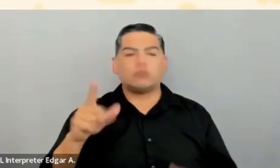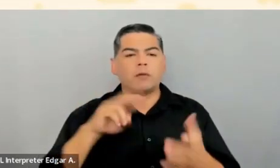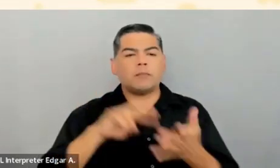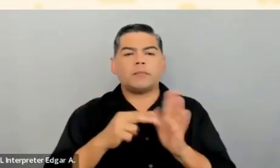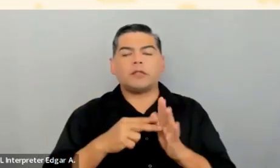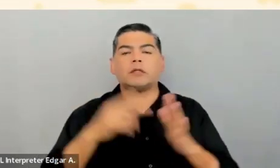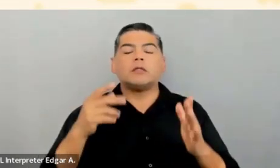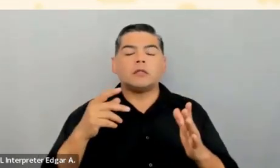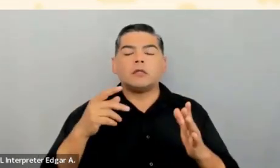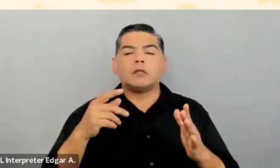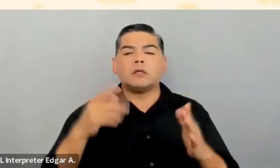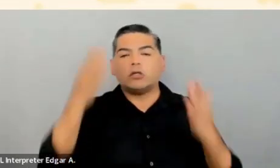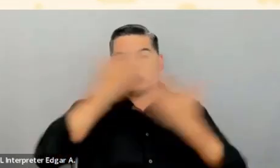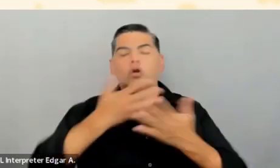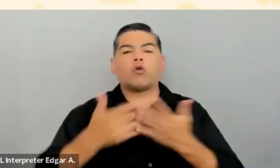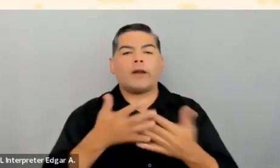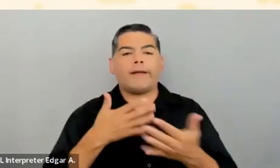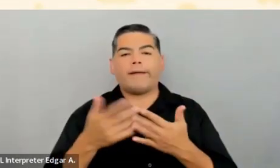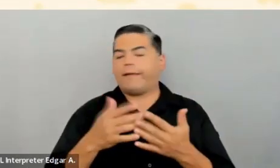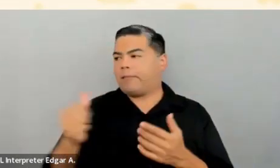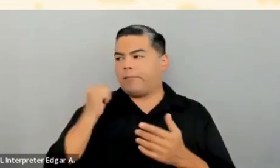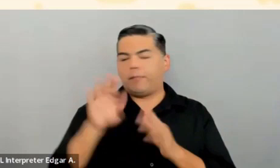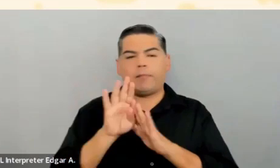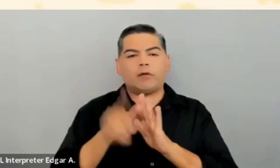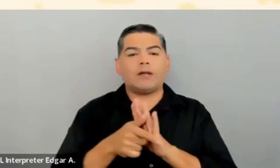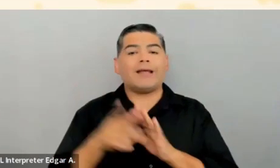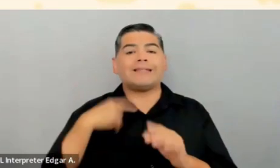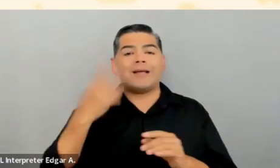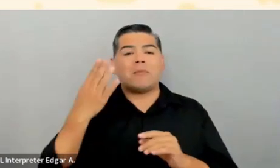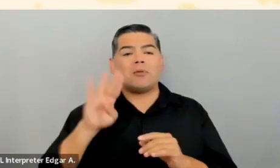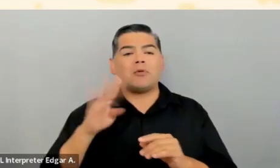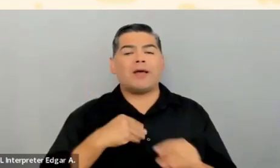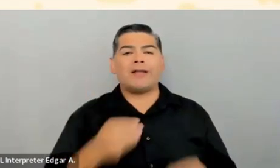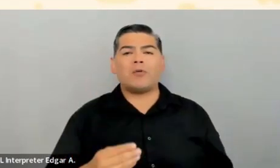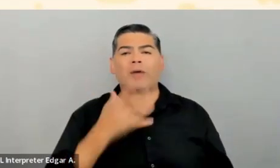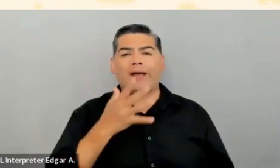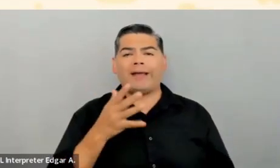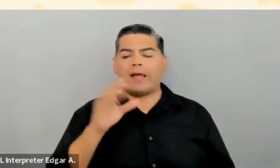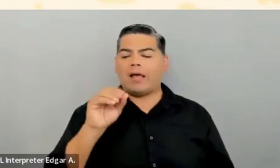and it has both a blue and a white outline. So we can clearly see that white outline.